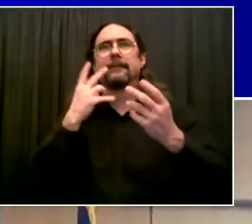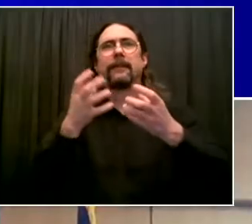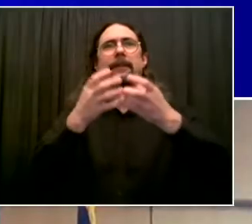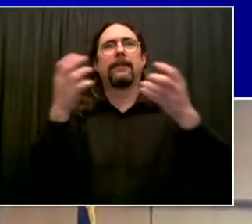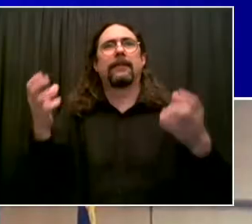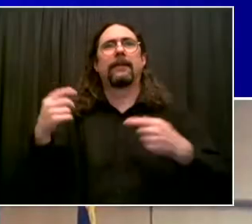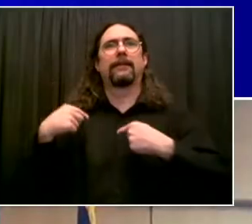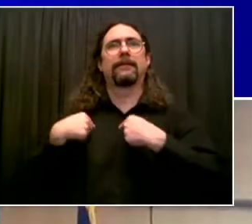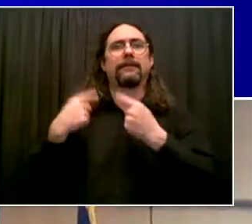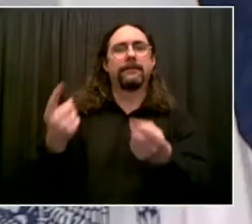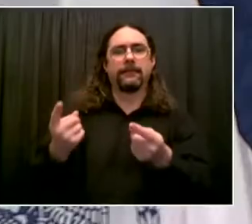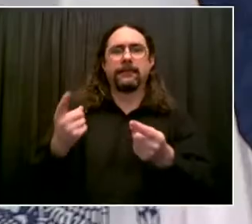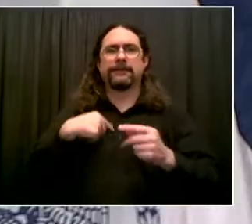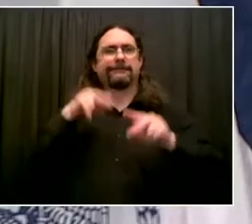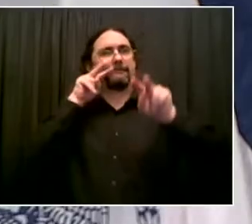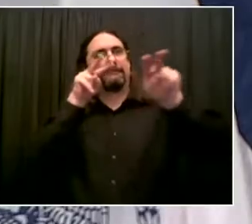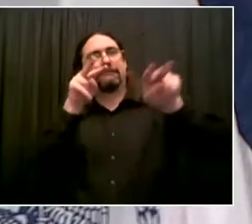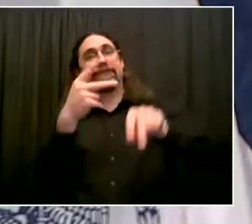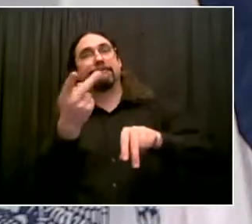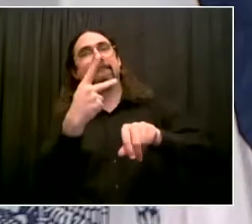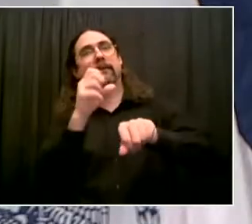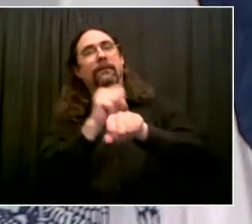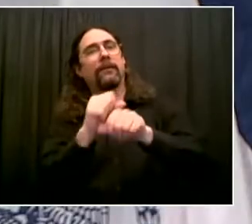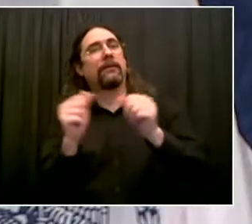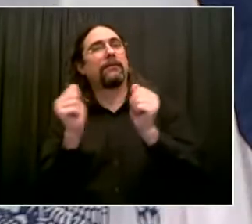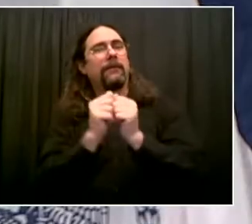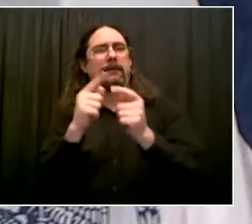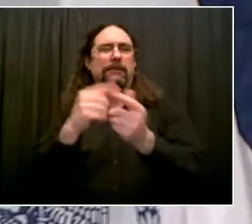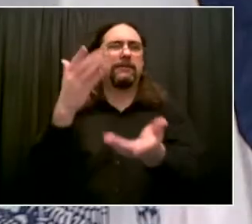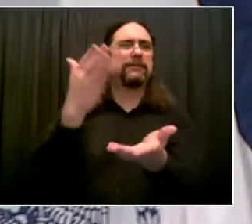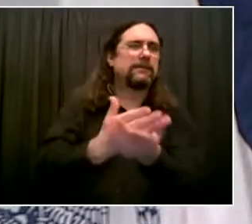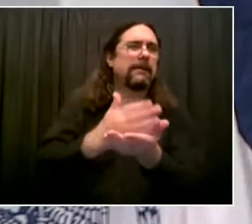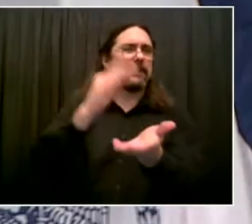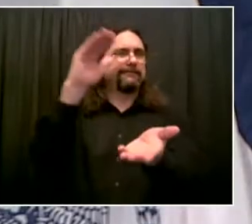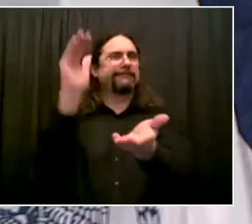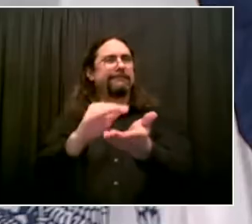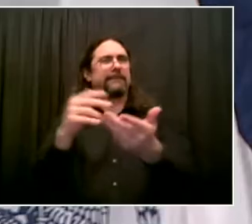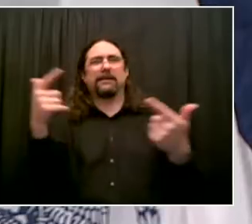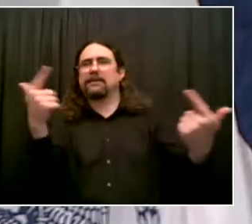IMPACT OF THE VIOLENCE AND WHAT WE CAN DO TO STOP IT AND WE'LL